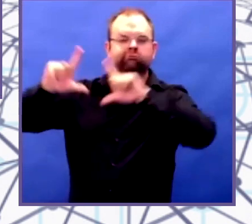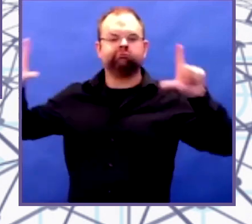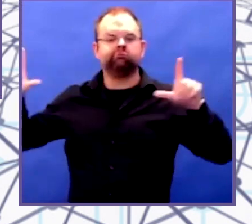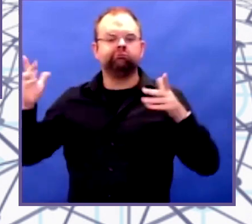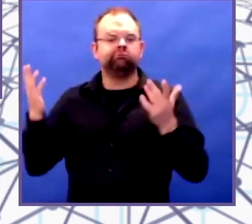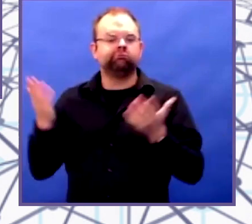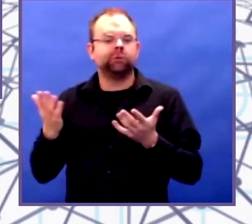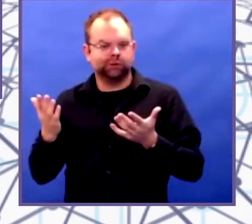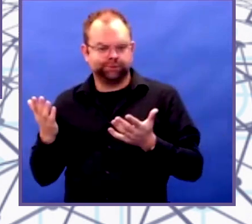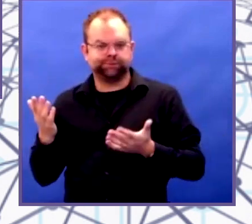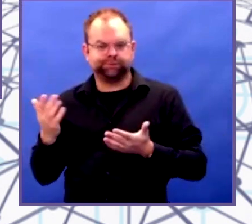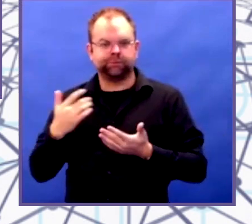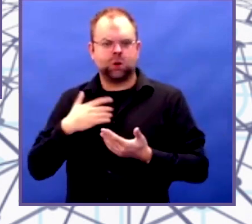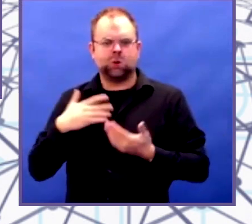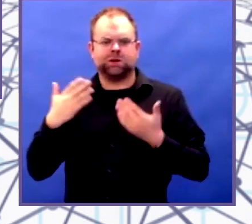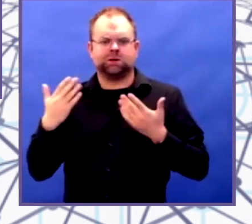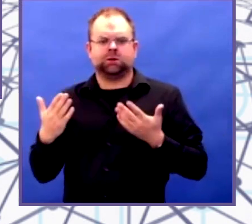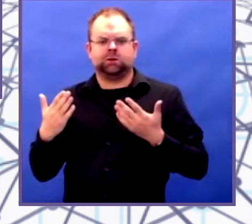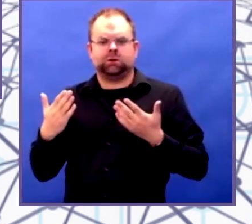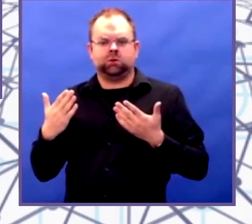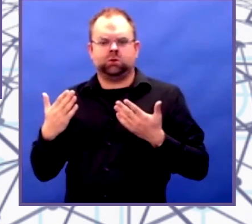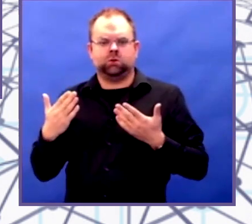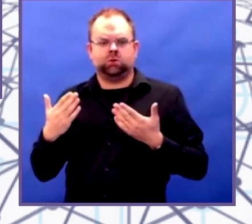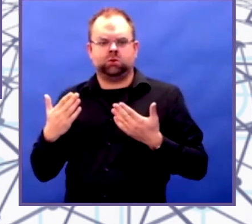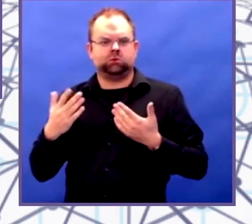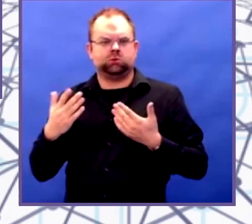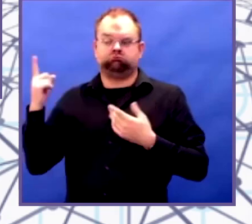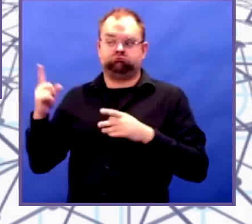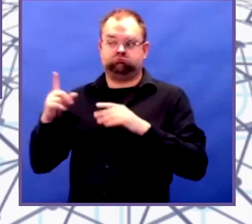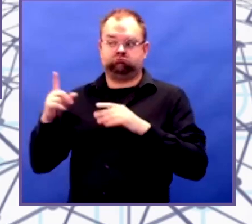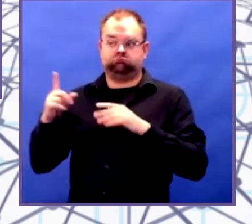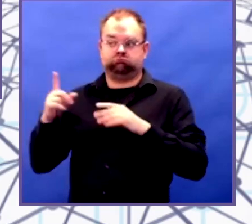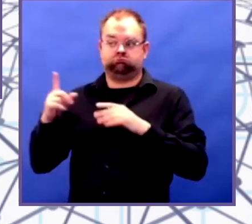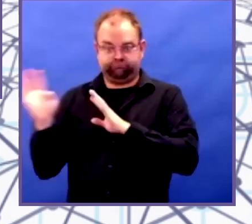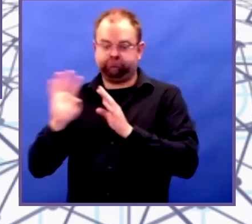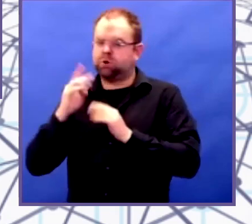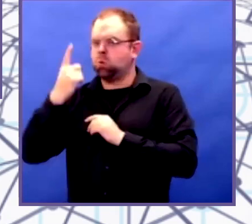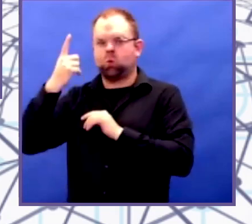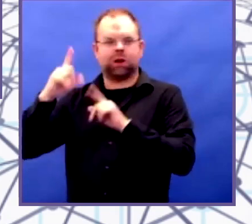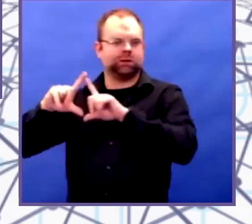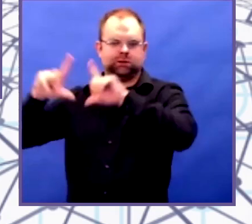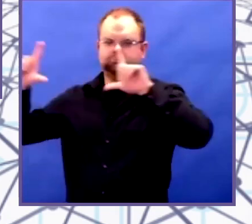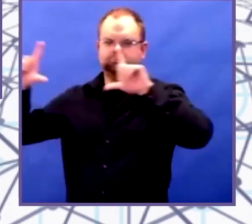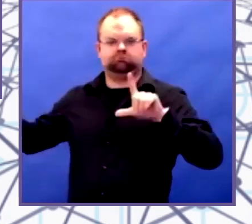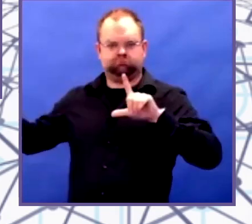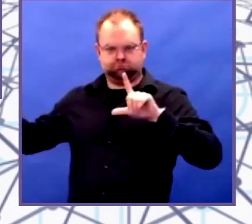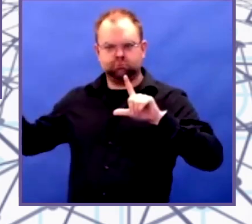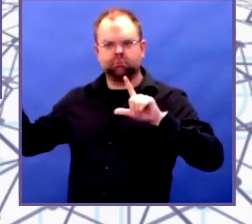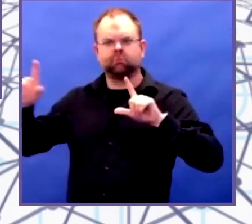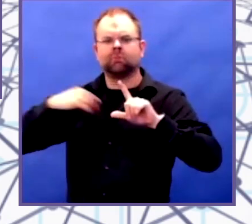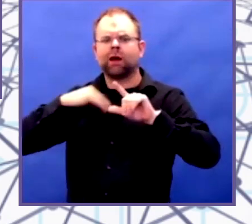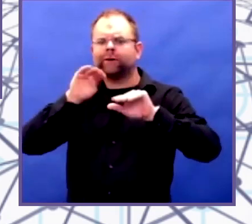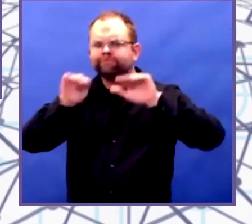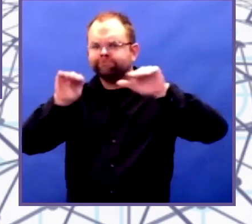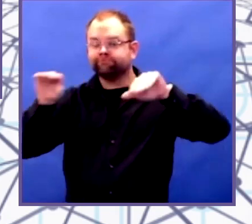on throughout this research and that we have the representatives from here with us today, highlighted on the map.